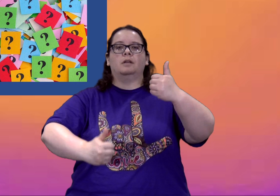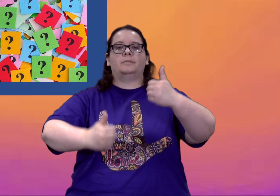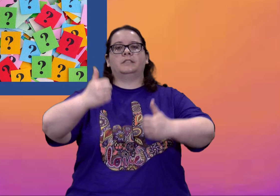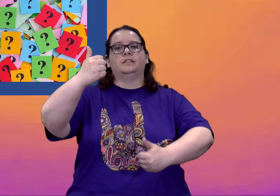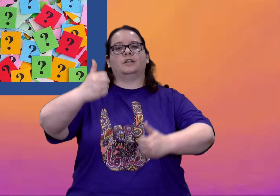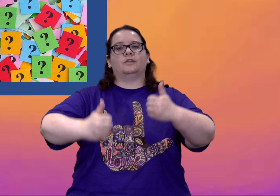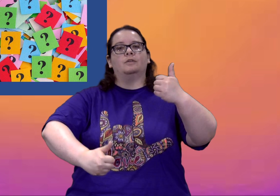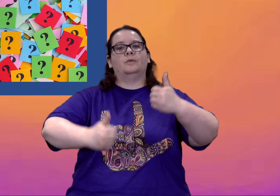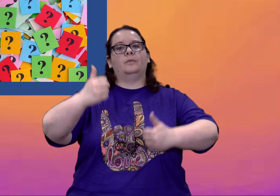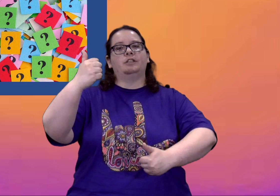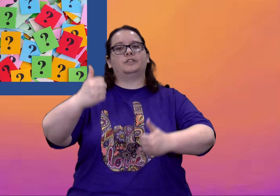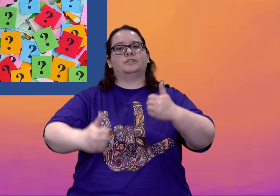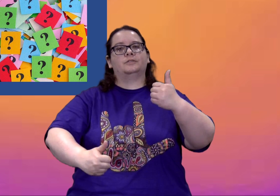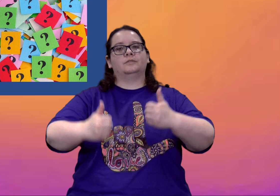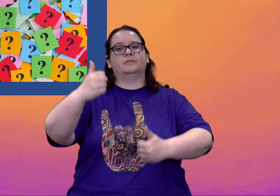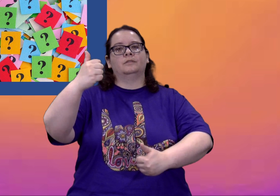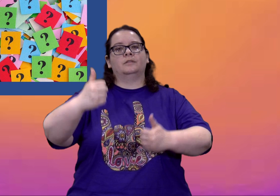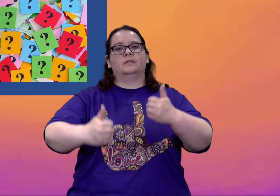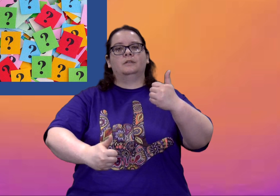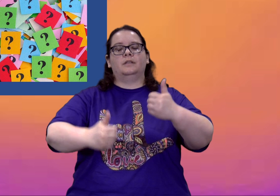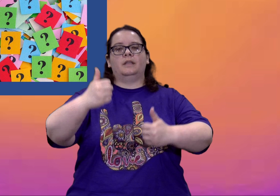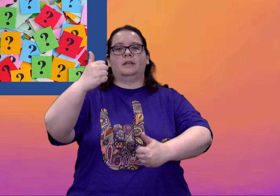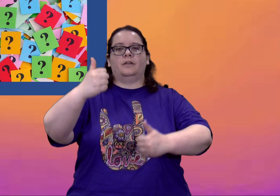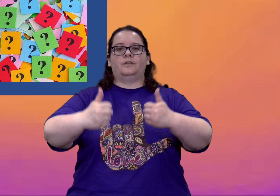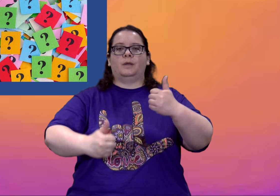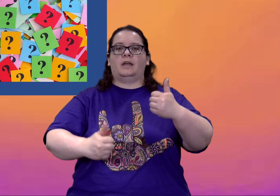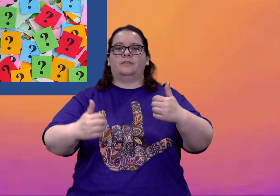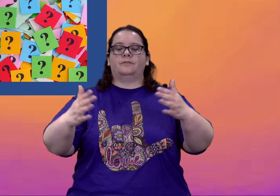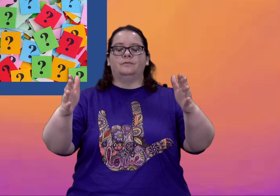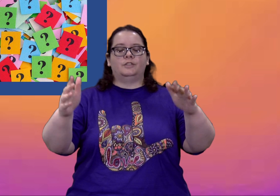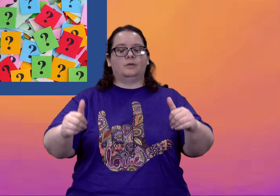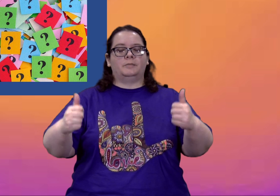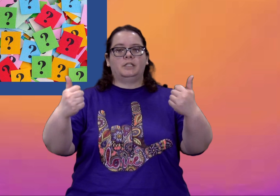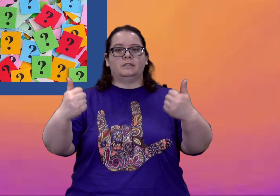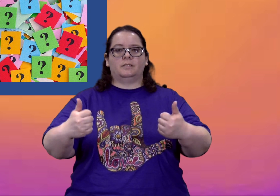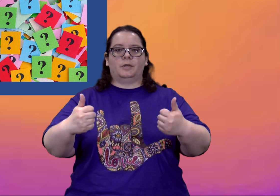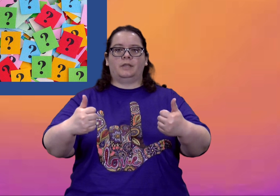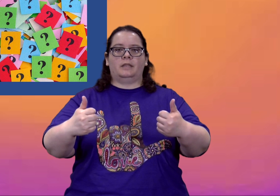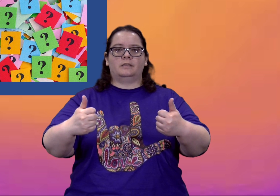opposite each other. Which. Think of you have two objects in both hands